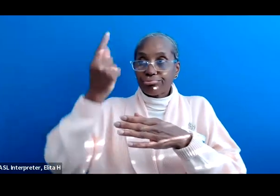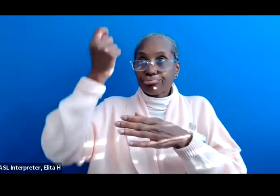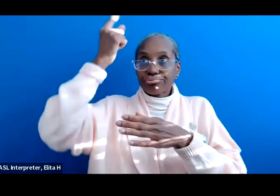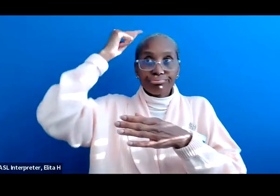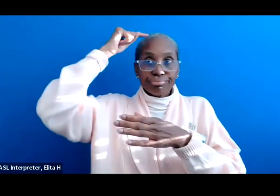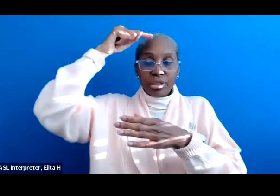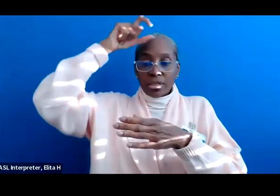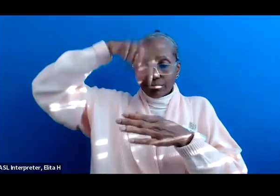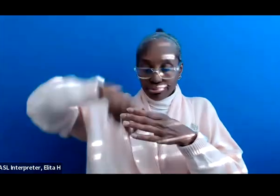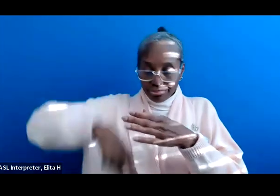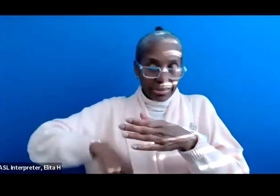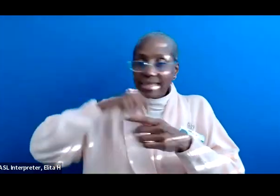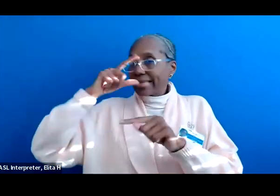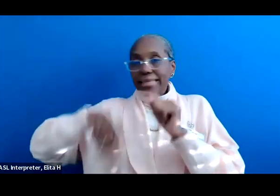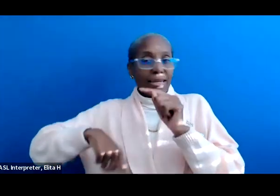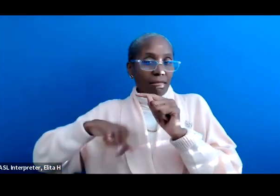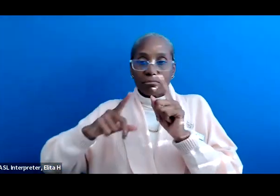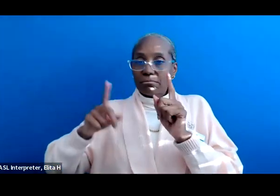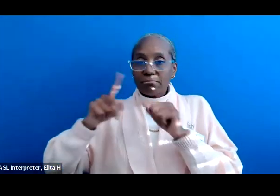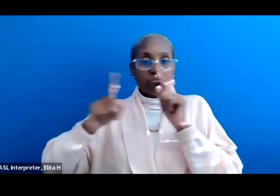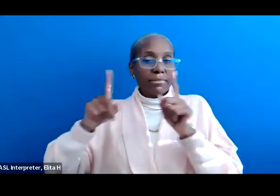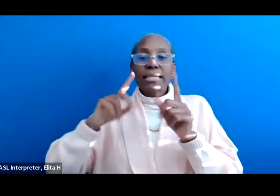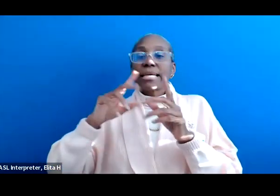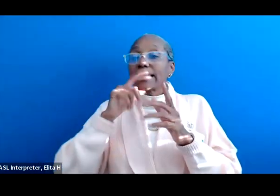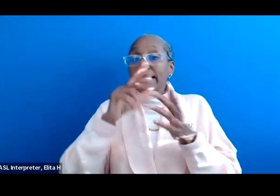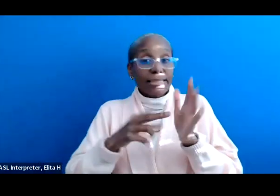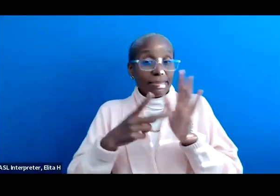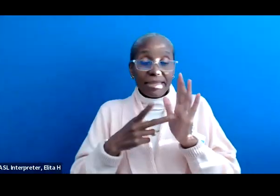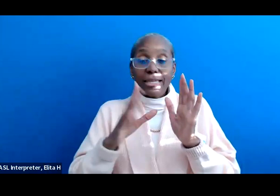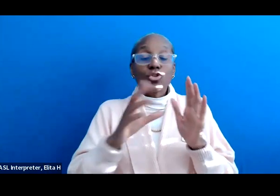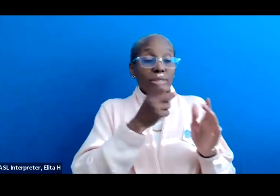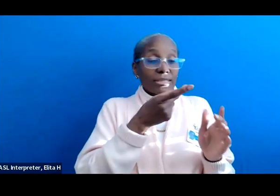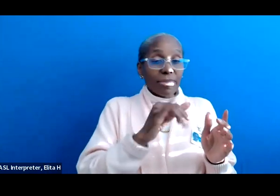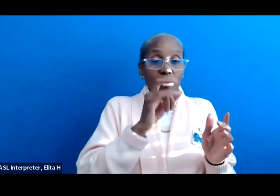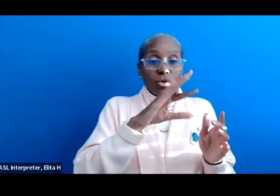That is what a complete injury is. It does not mean your spinal cord is severed.